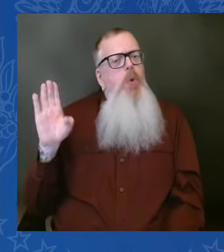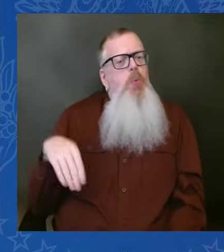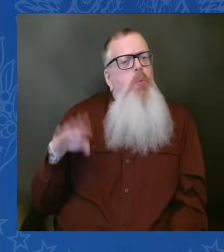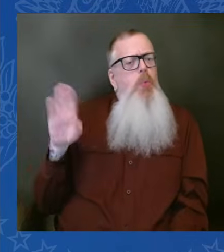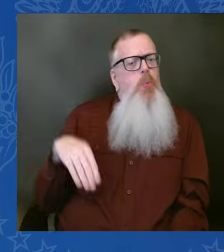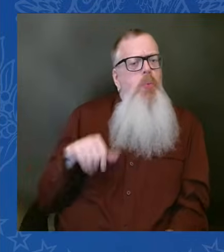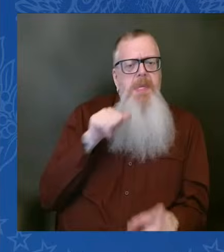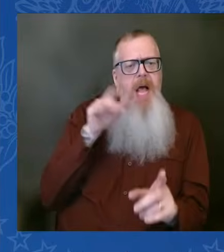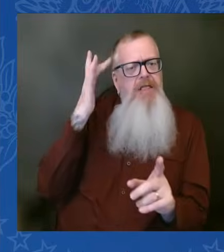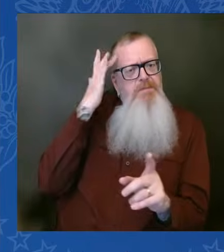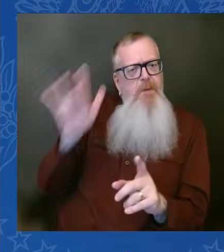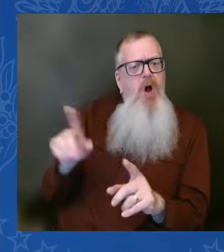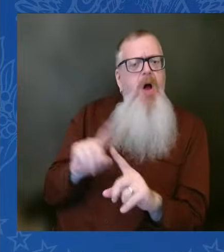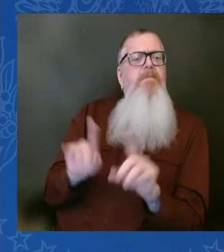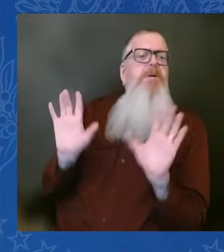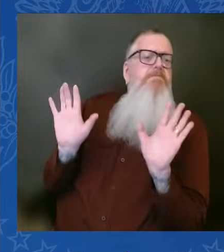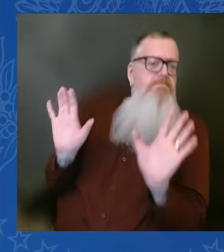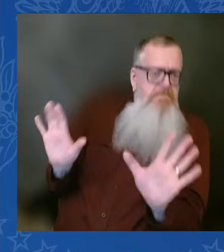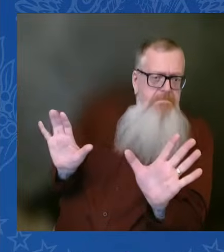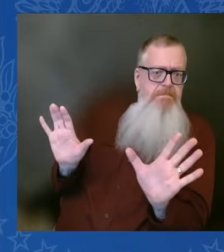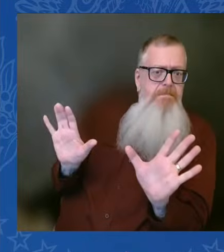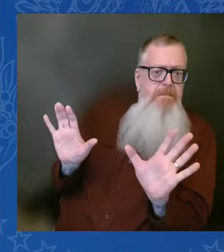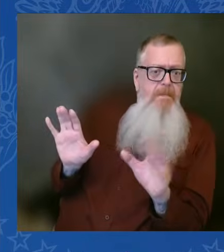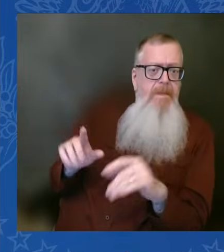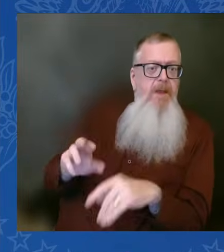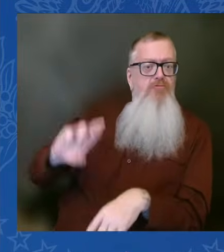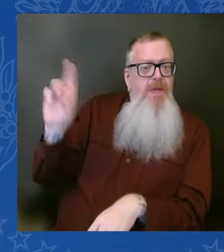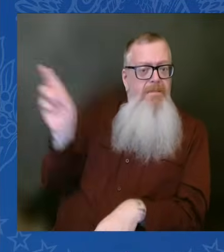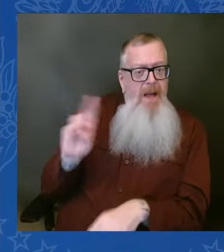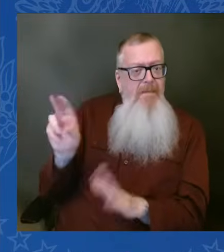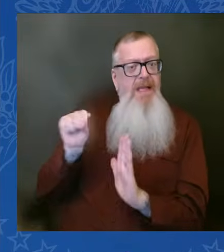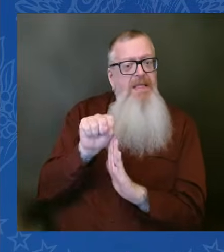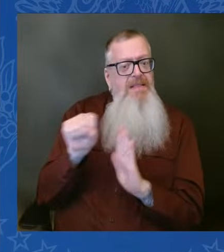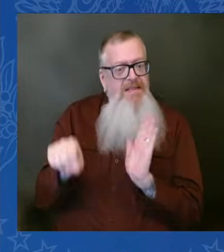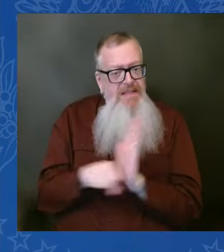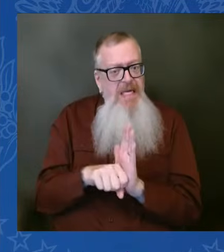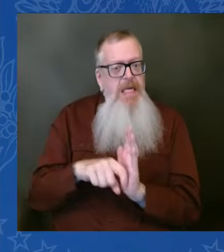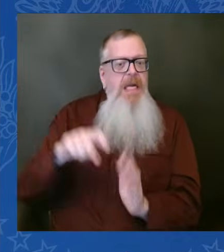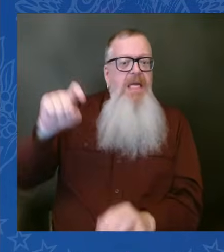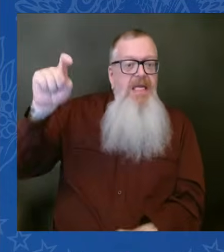But the reason the red states -- and they need it more because of the decisions they made --